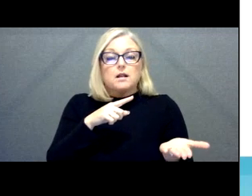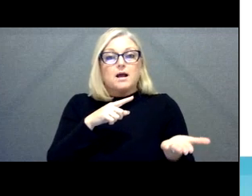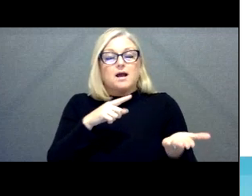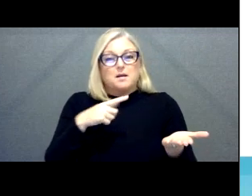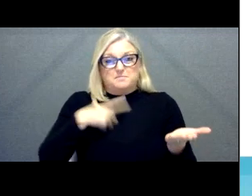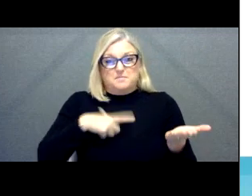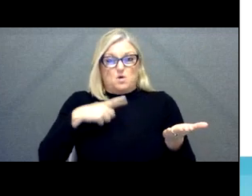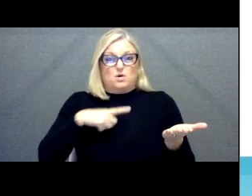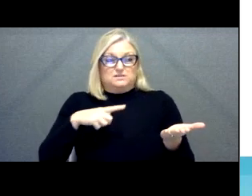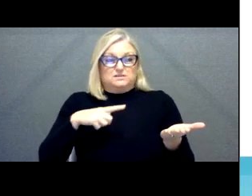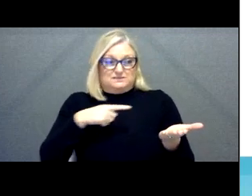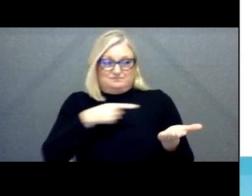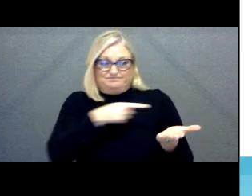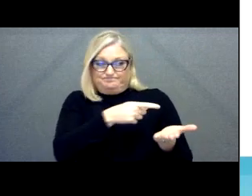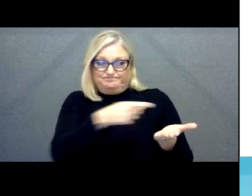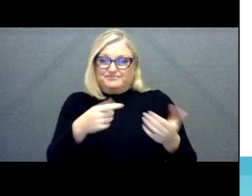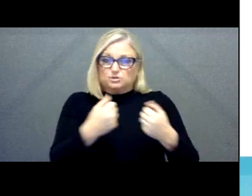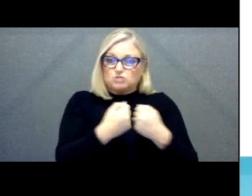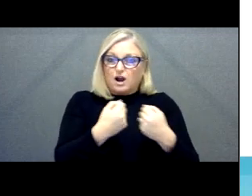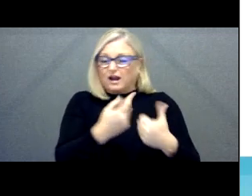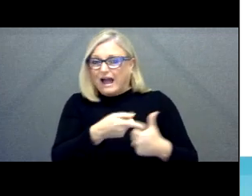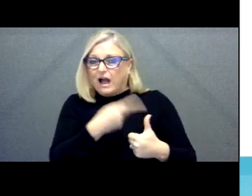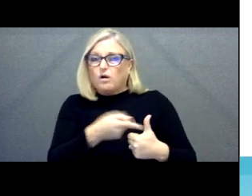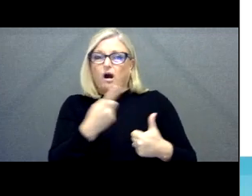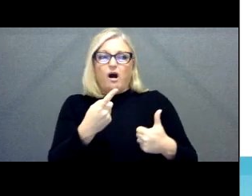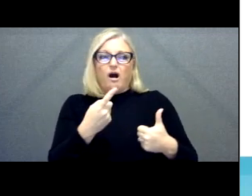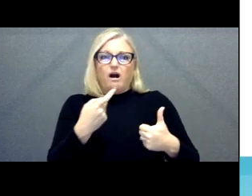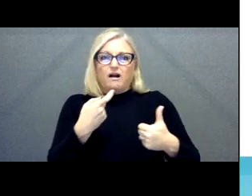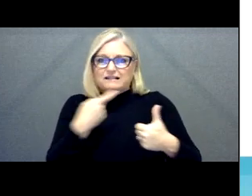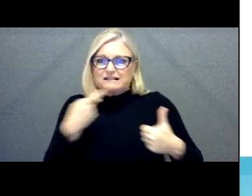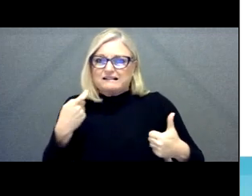and alcohol you know a lot of things in their life have fallen apart so that might be where